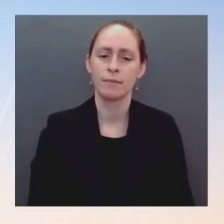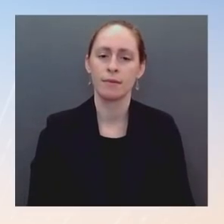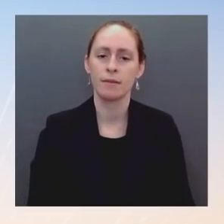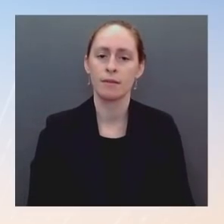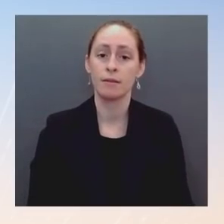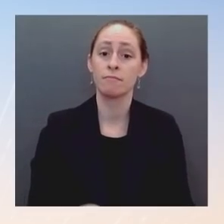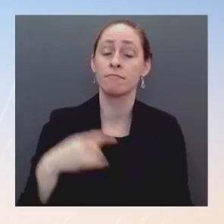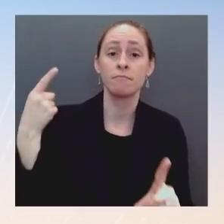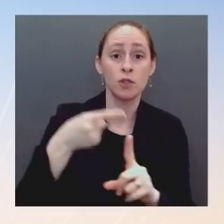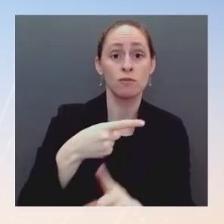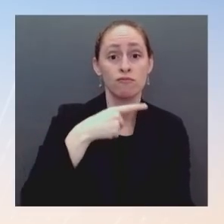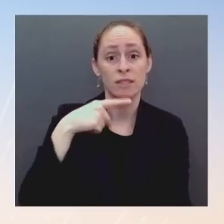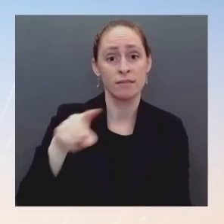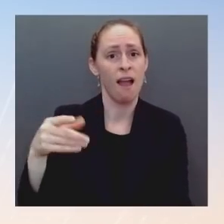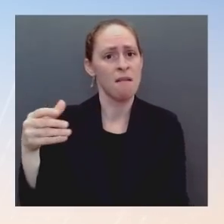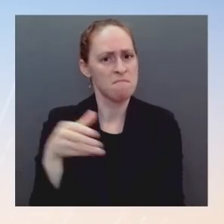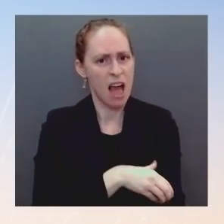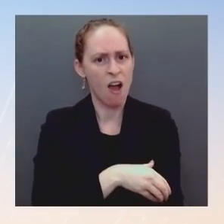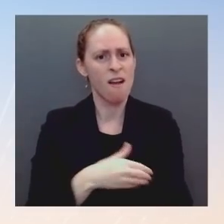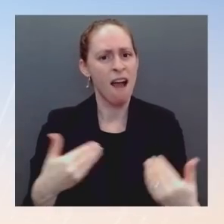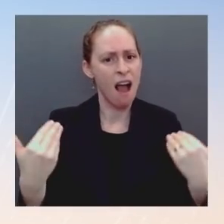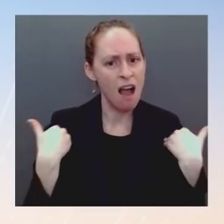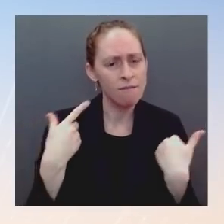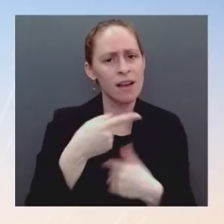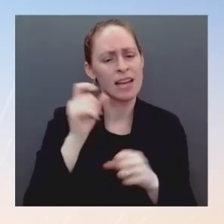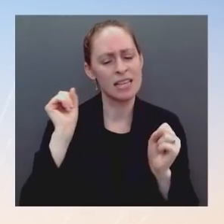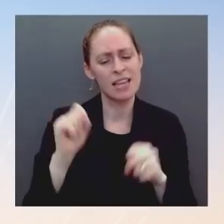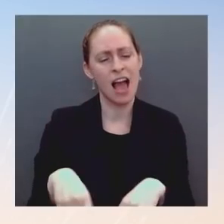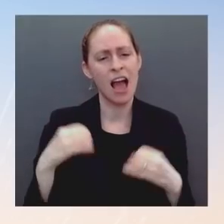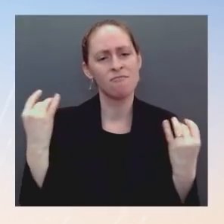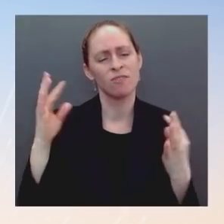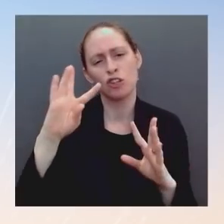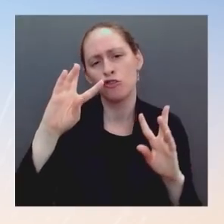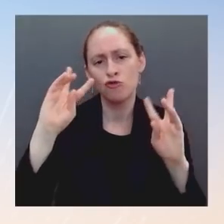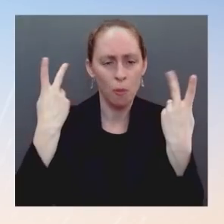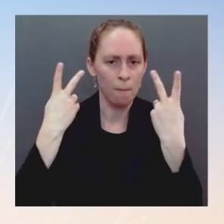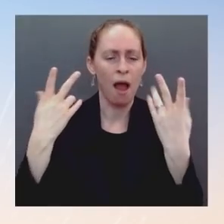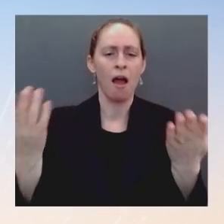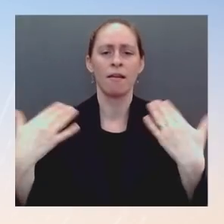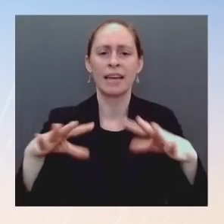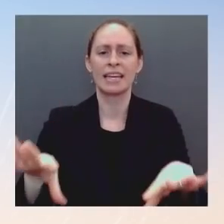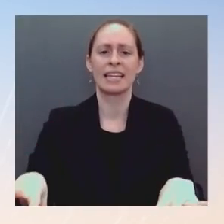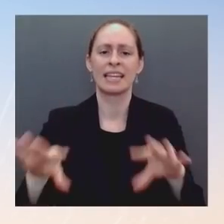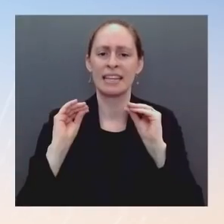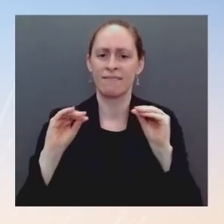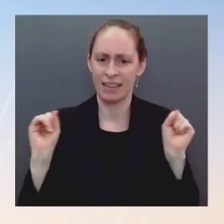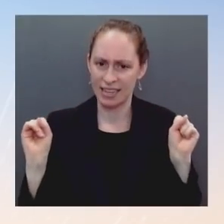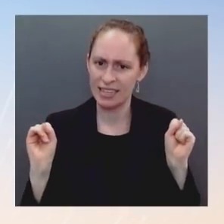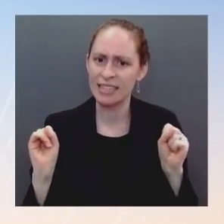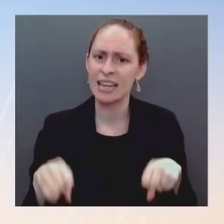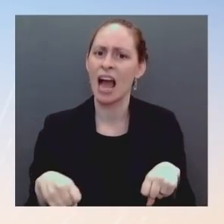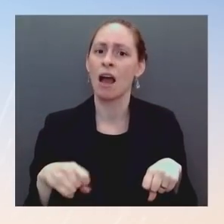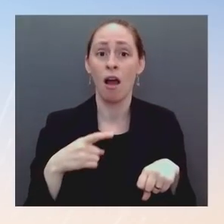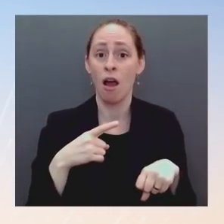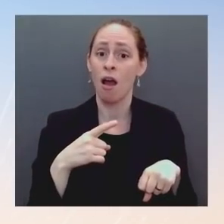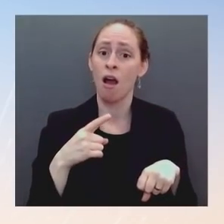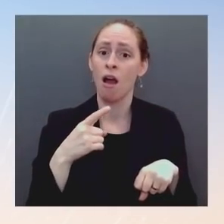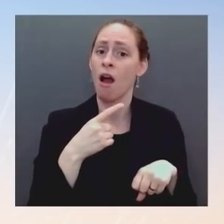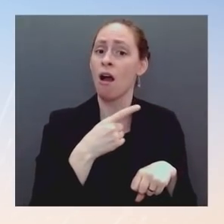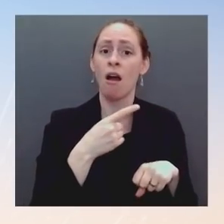to not push more troops to Belarus, to take steps to deescalate the situation on the ground. But we know what we see with our own eyes.